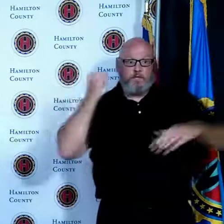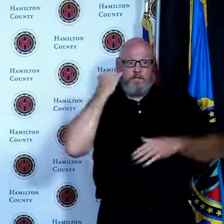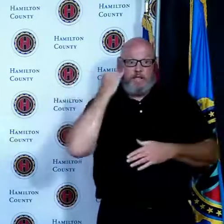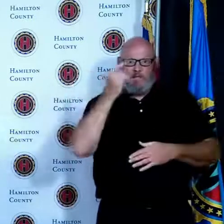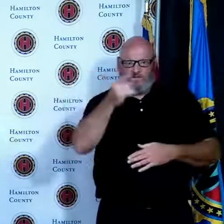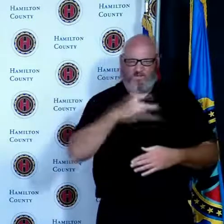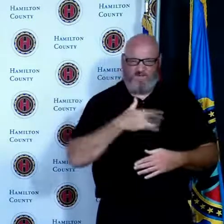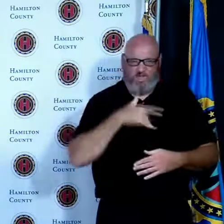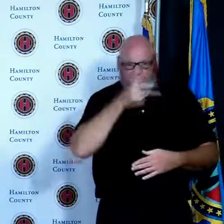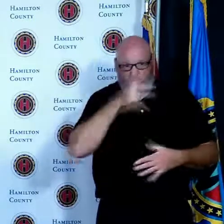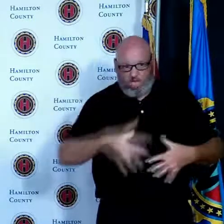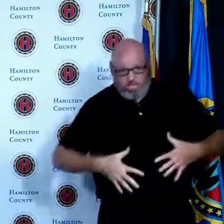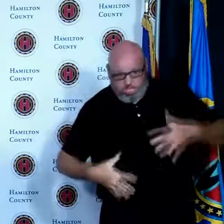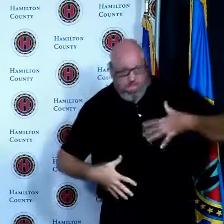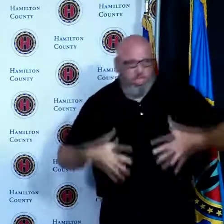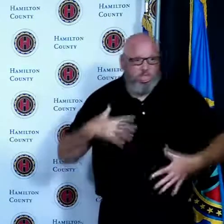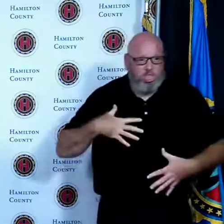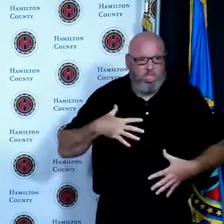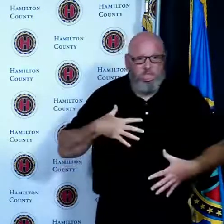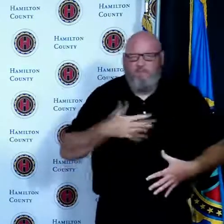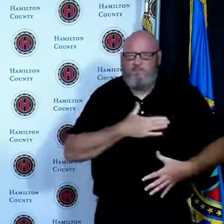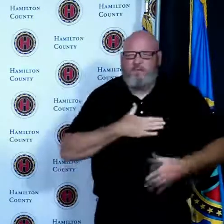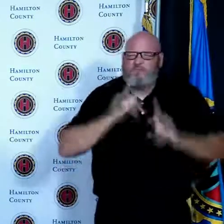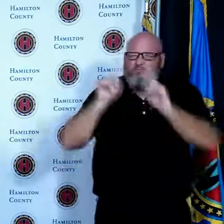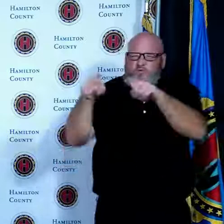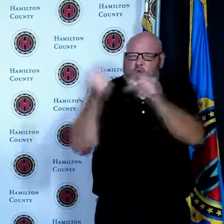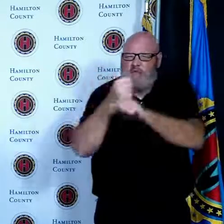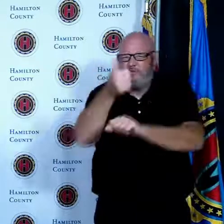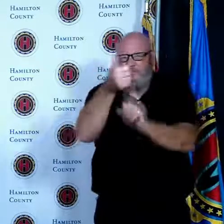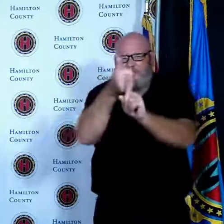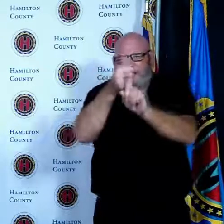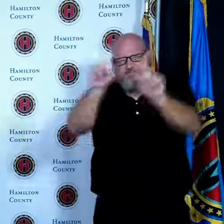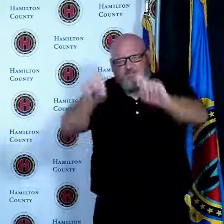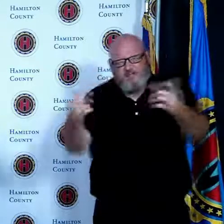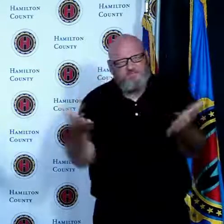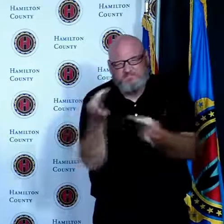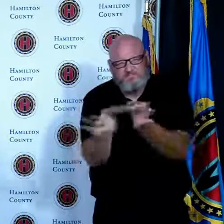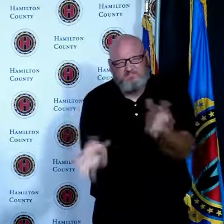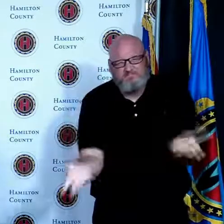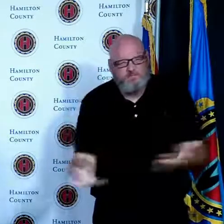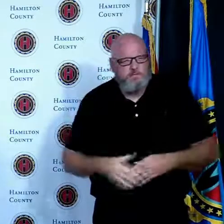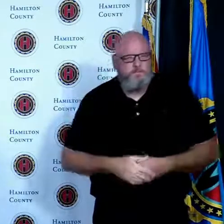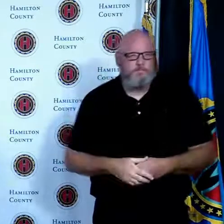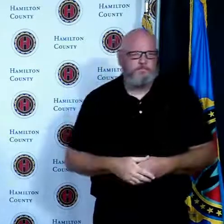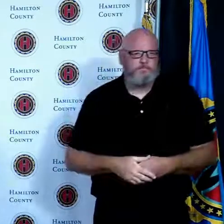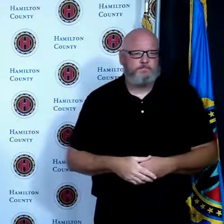initiative that Hamilton County is putting in place it's really based on this science we know that if we can quickly find out who